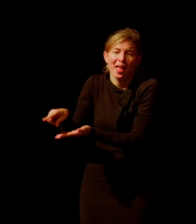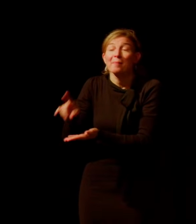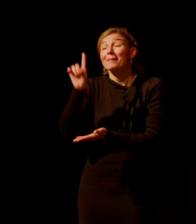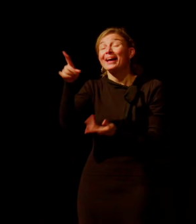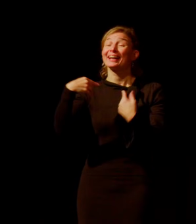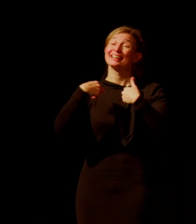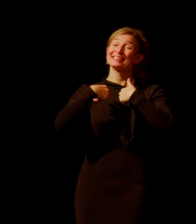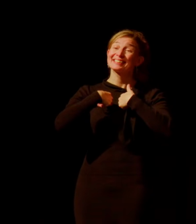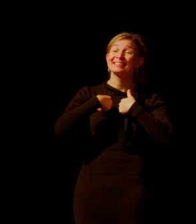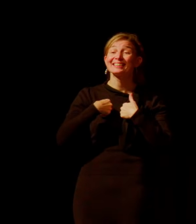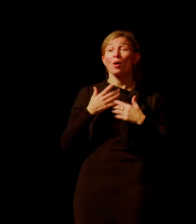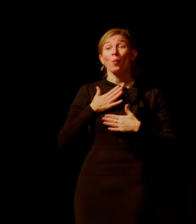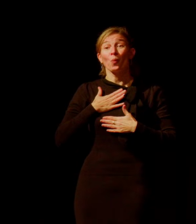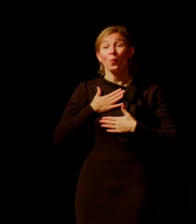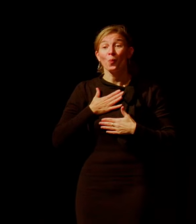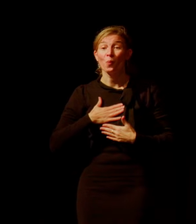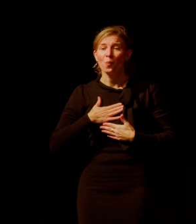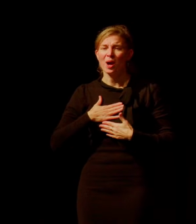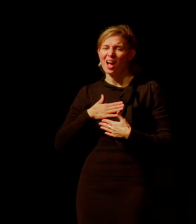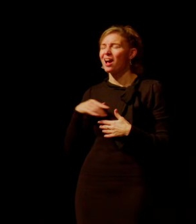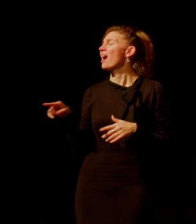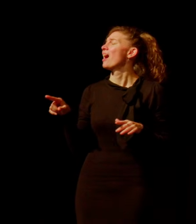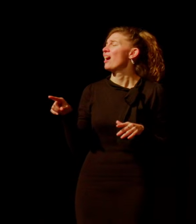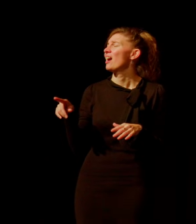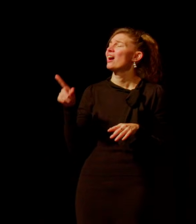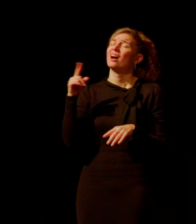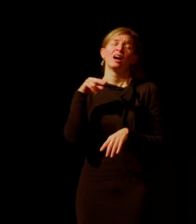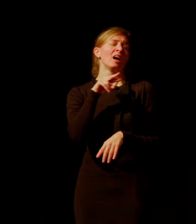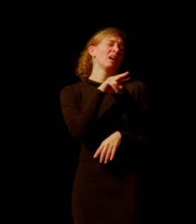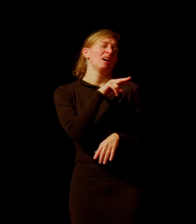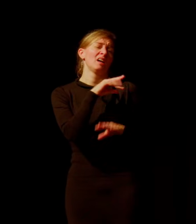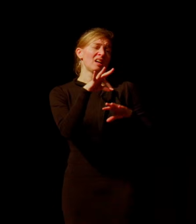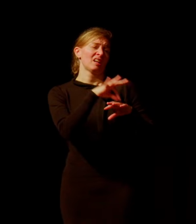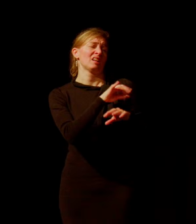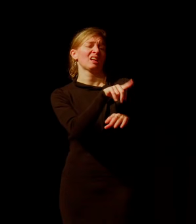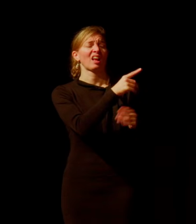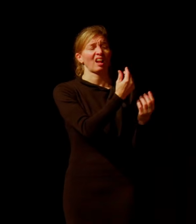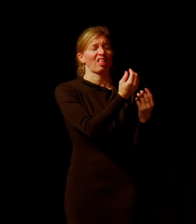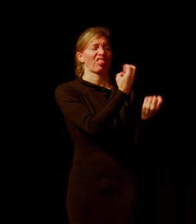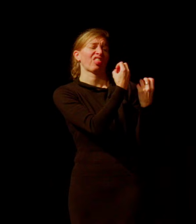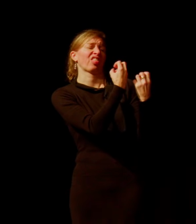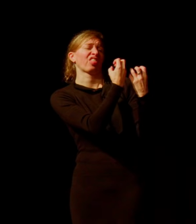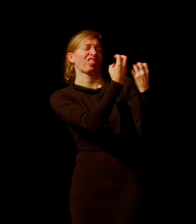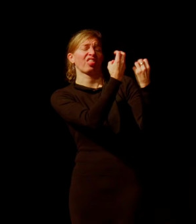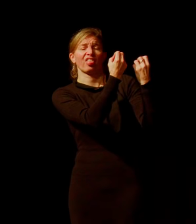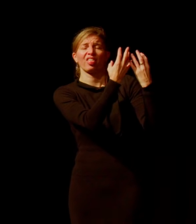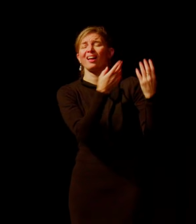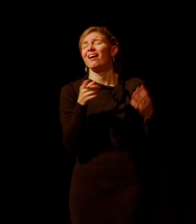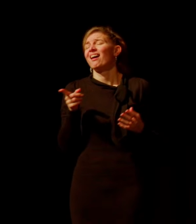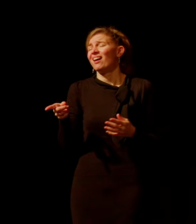does not want to come across as some high-maintenance wife, complaining over something is “so small.”